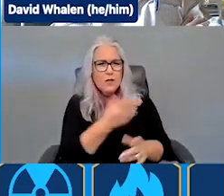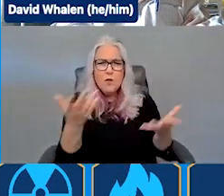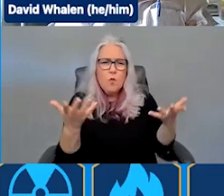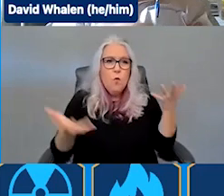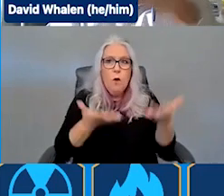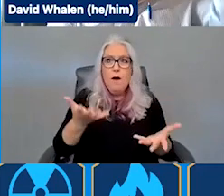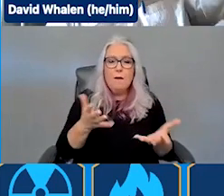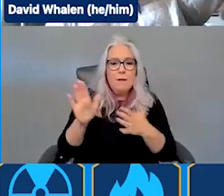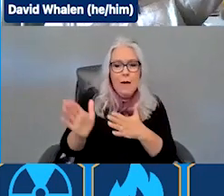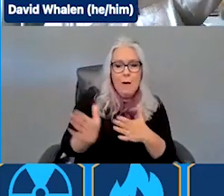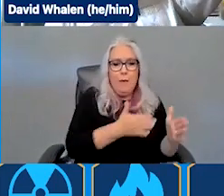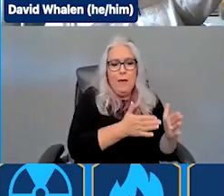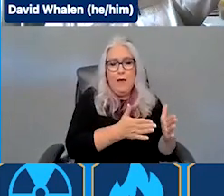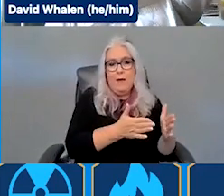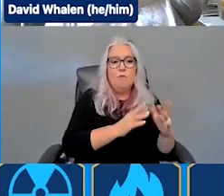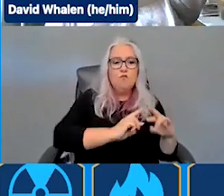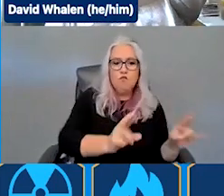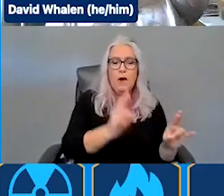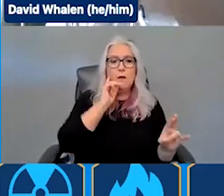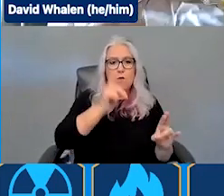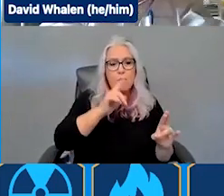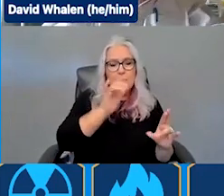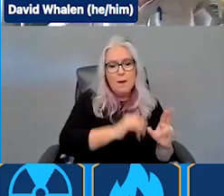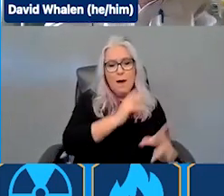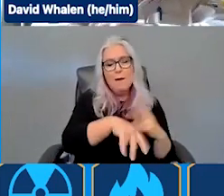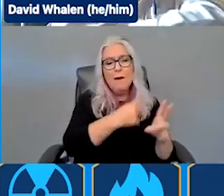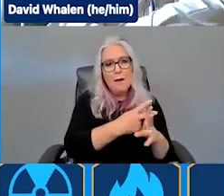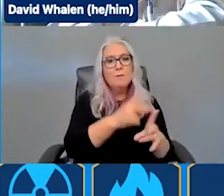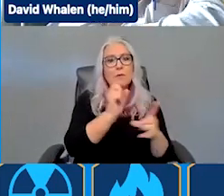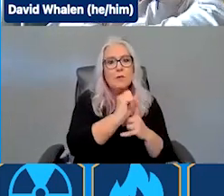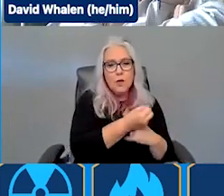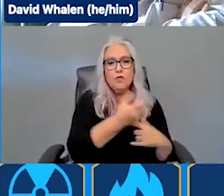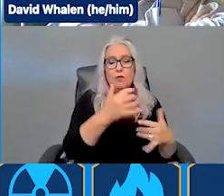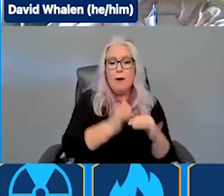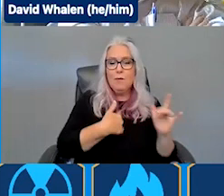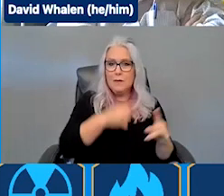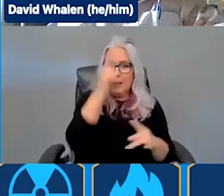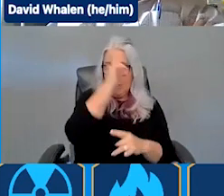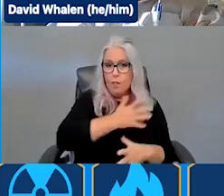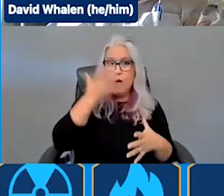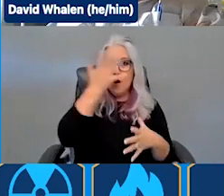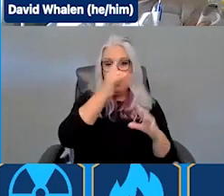And so you have this article in the New England journal of medicine from 2020 that is one